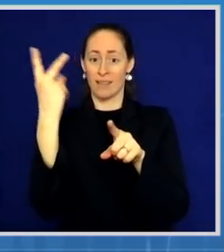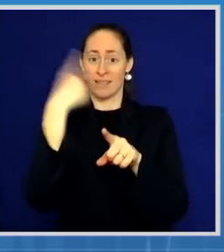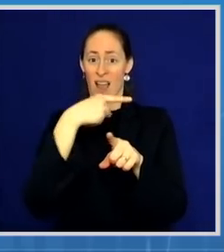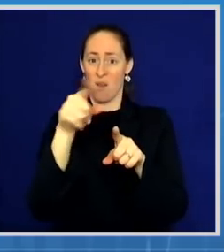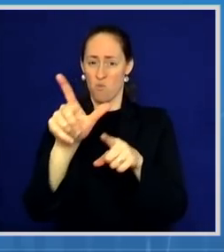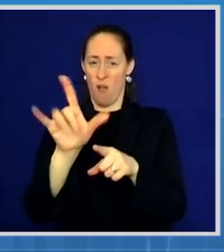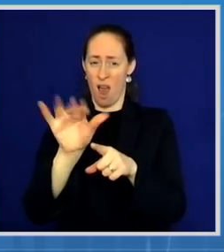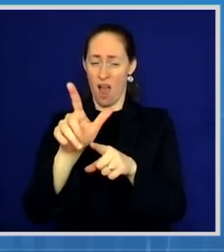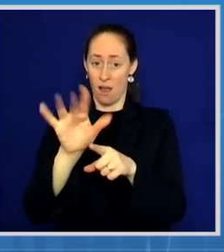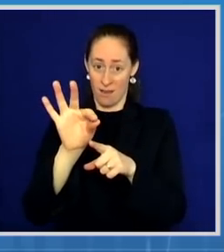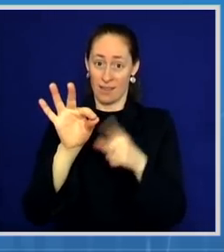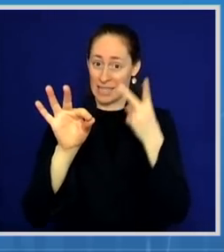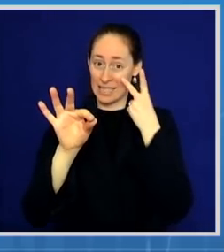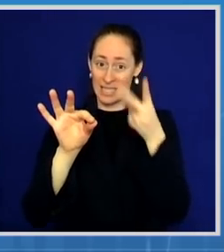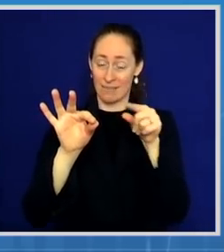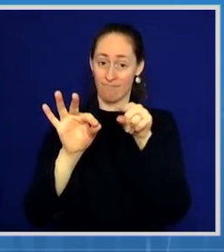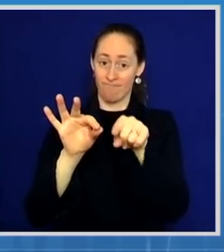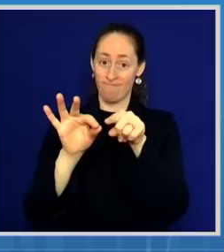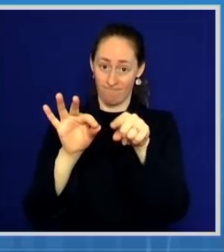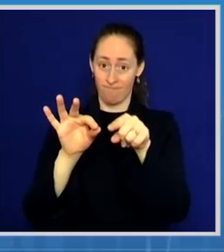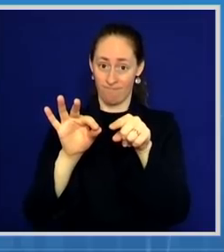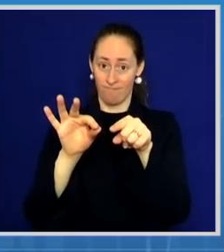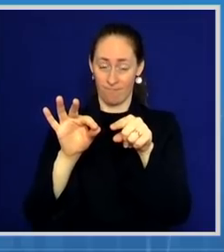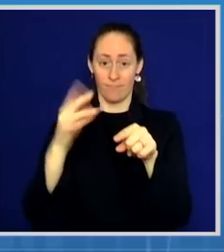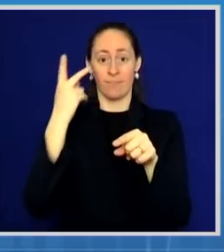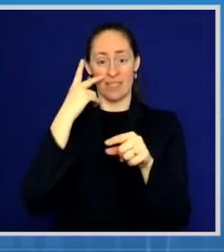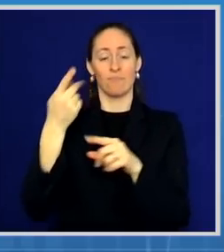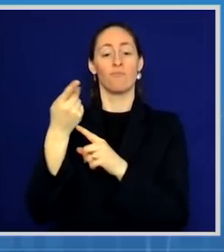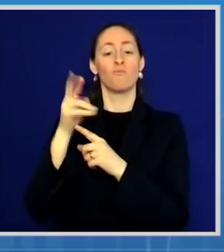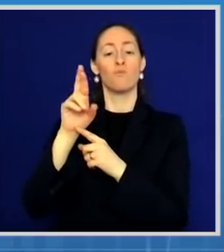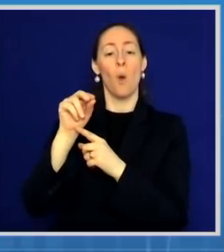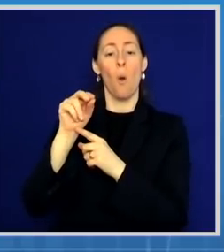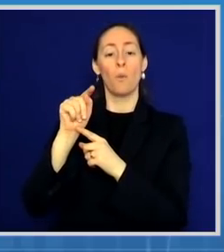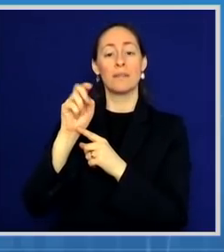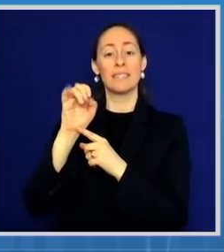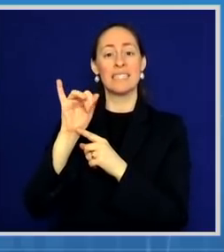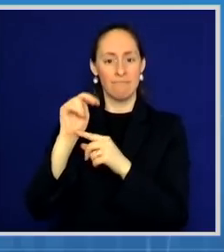and you look at the responses at day 29 versus day 43,